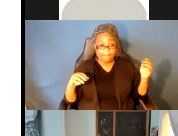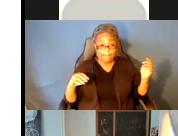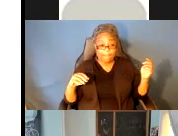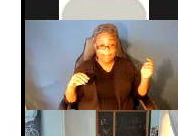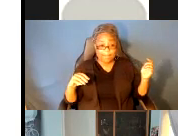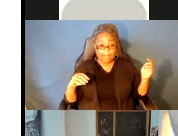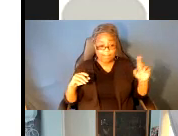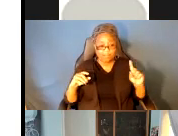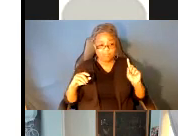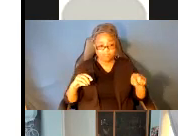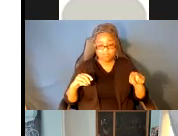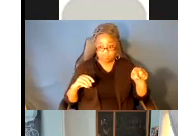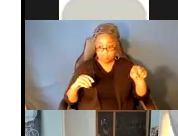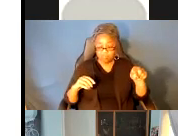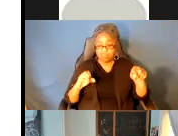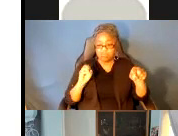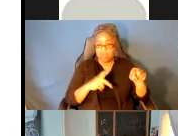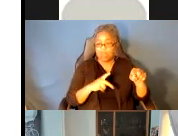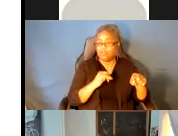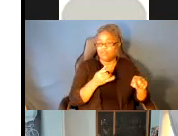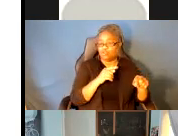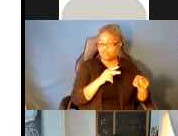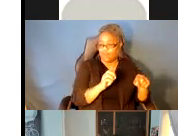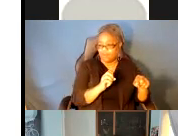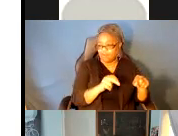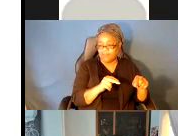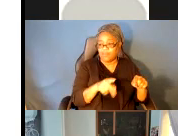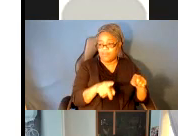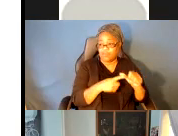Yes, this one, okay, so the first bullet point,